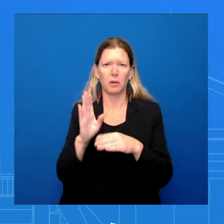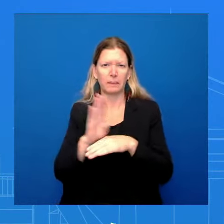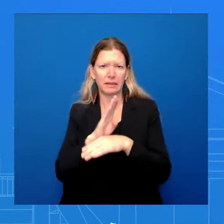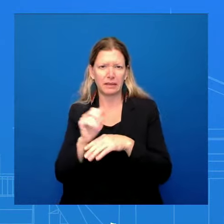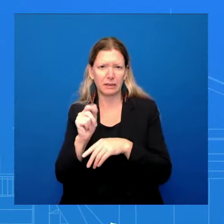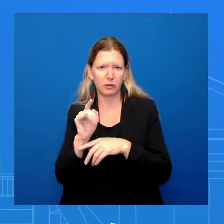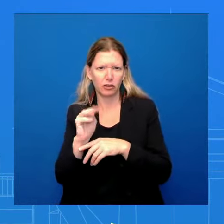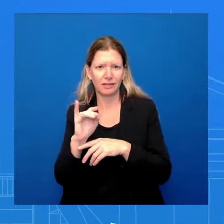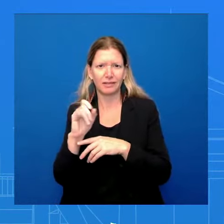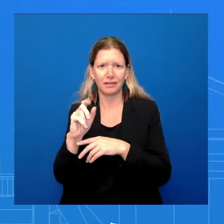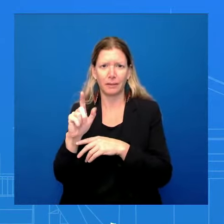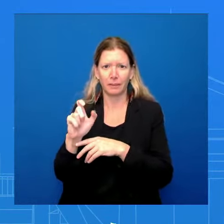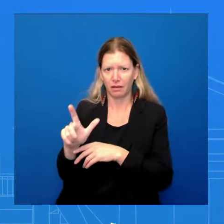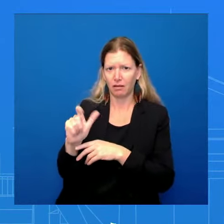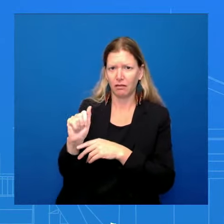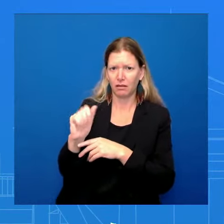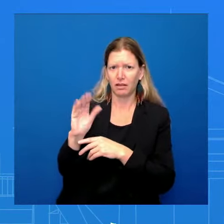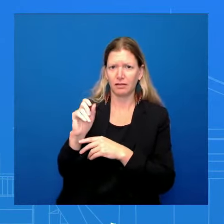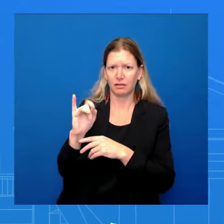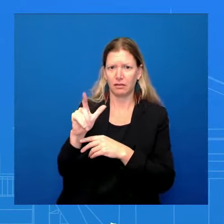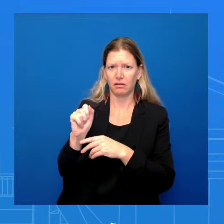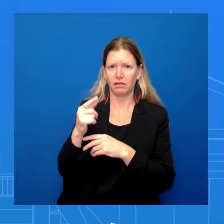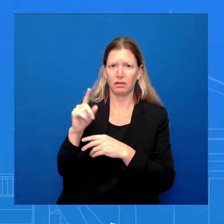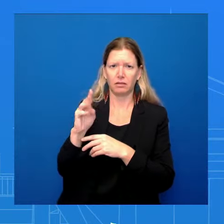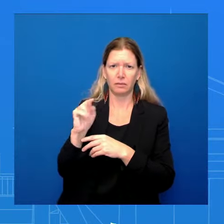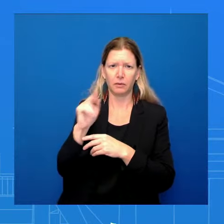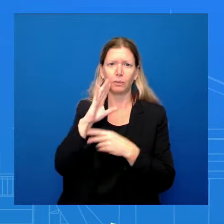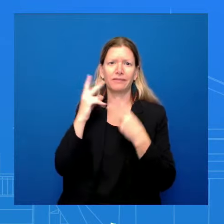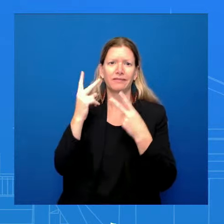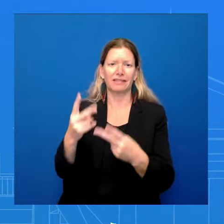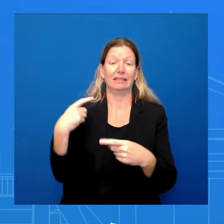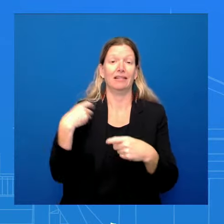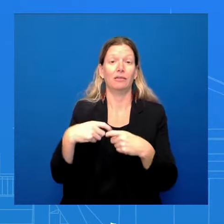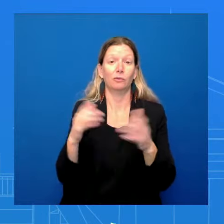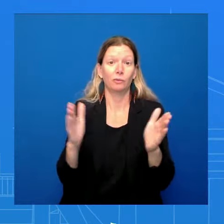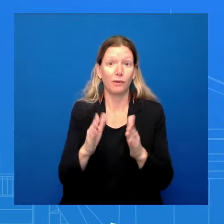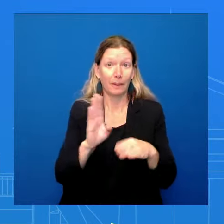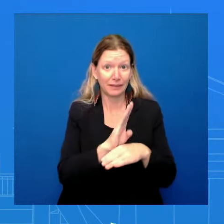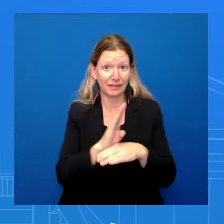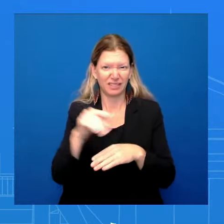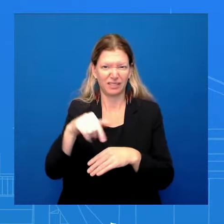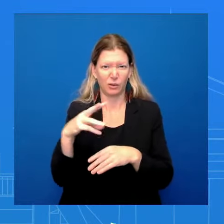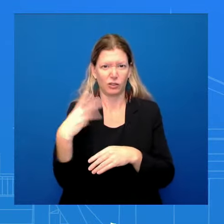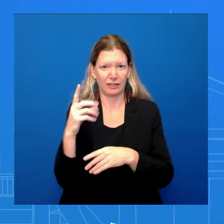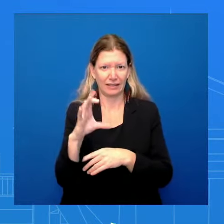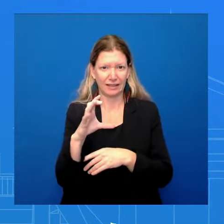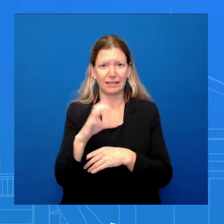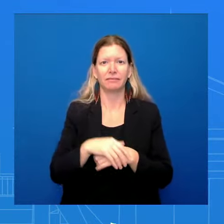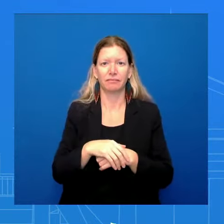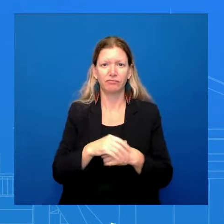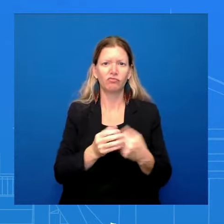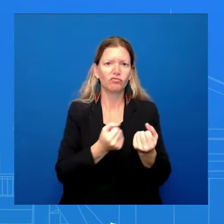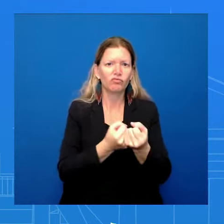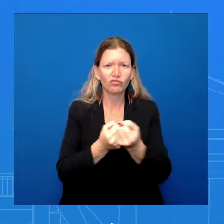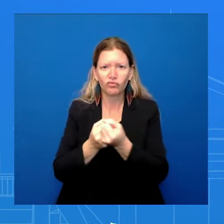to highlight how Bidenomics is delivering for Latinos. Stay tuned, as we will have more to come through --